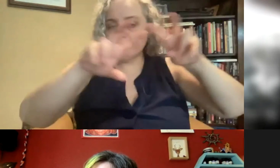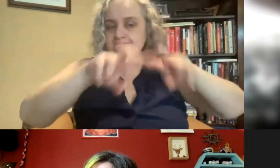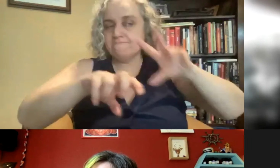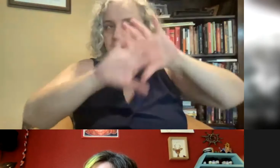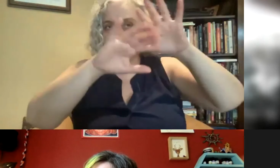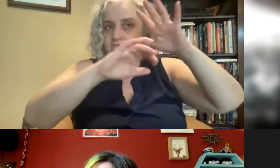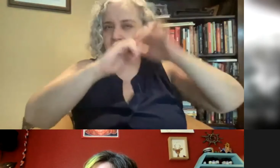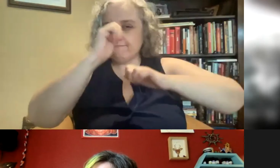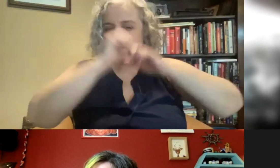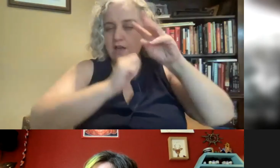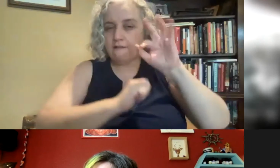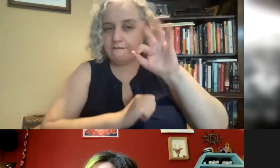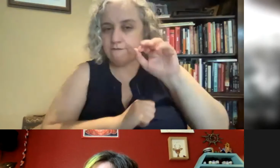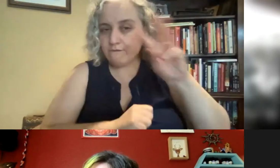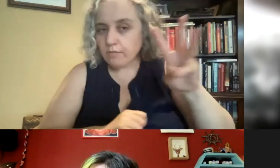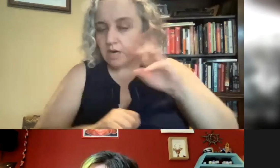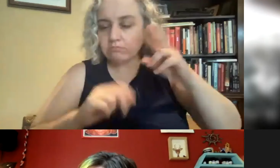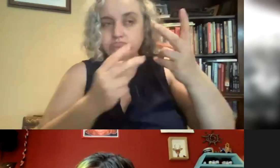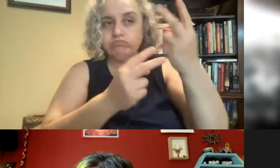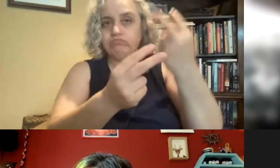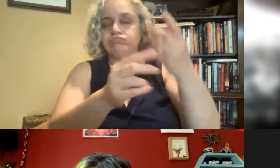Generally, tracing origins,